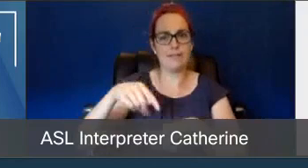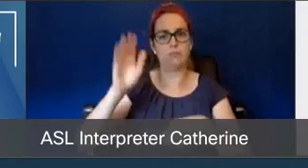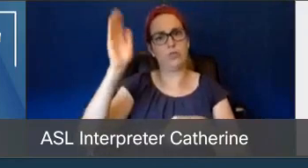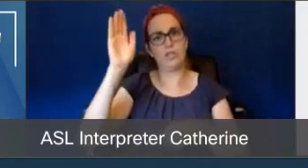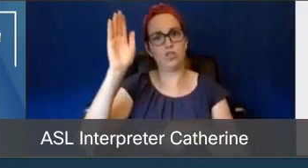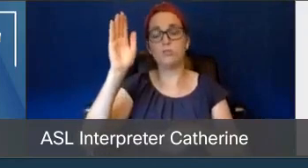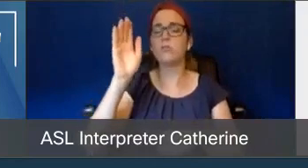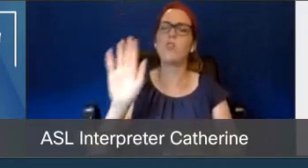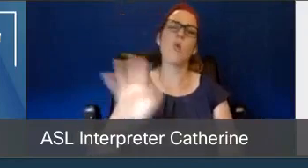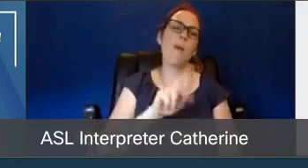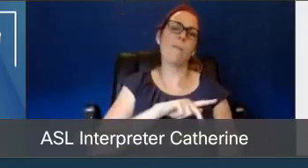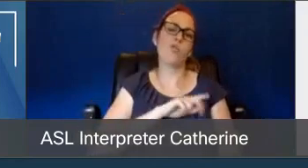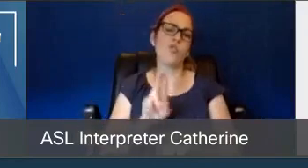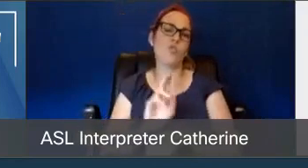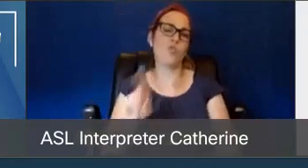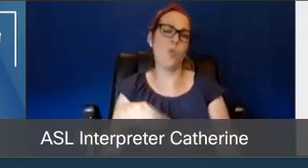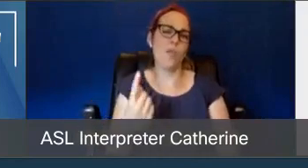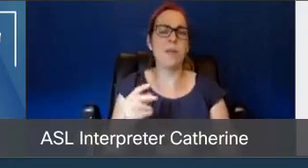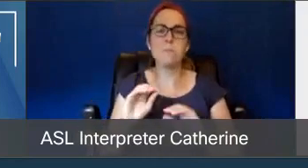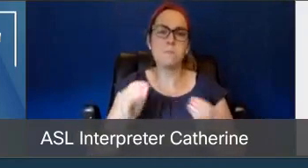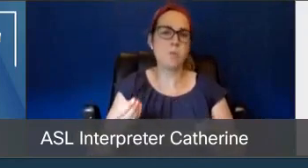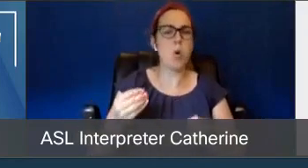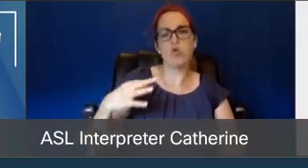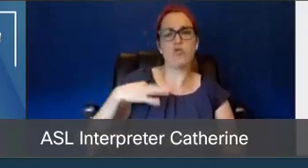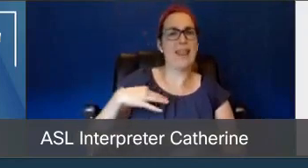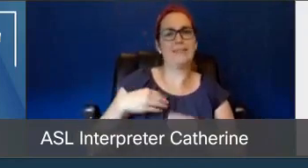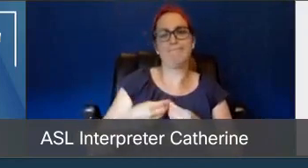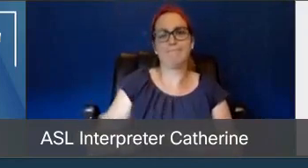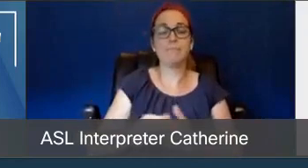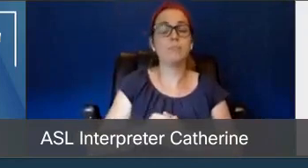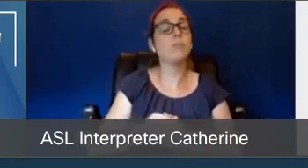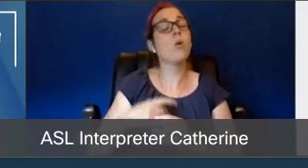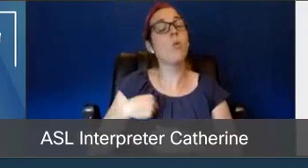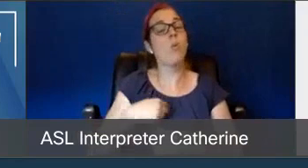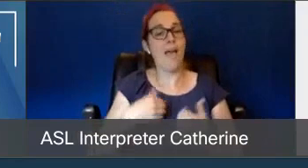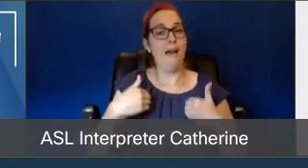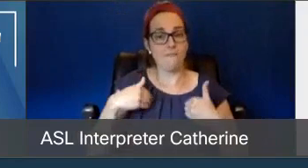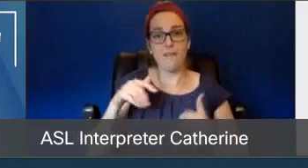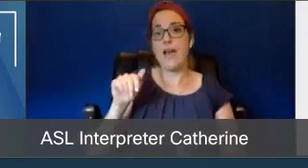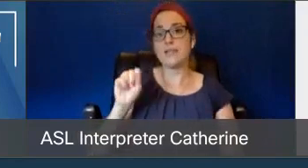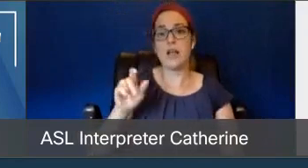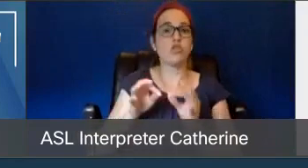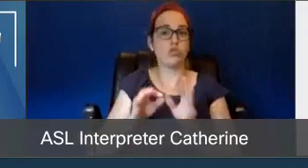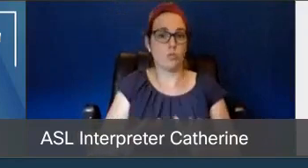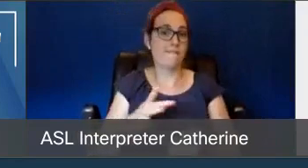There is ASL interpretation for this event. To view the ASL interpretation go to layout